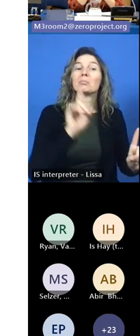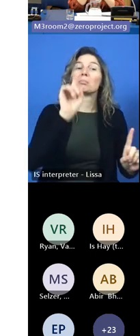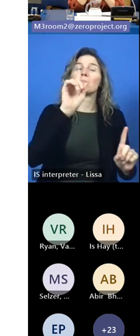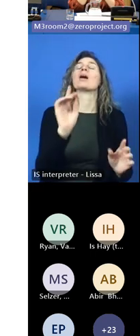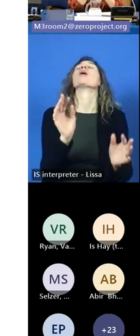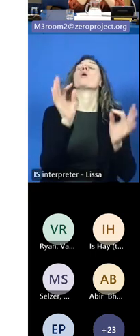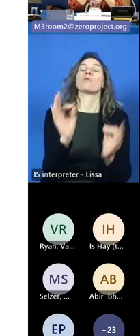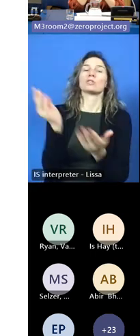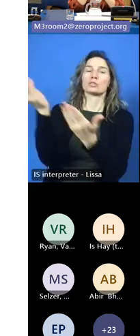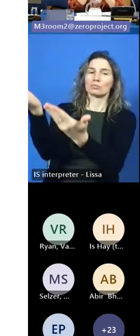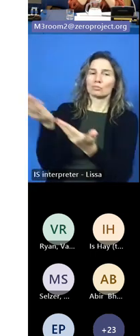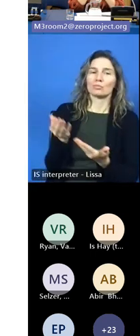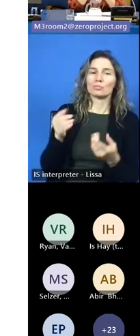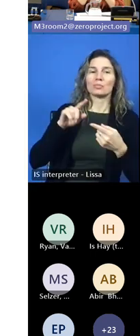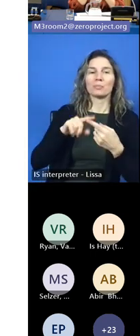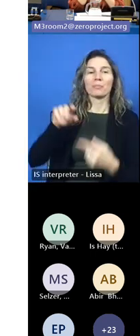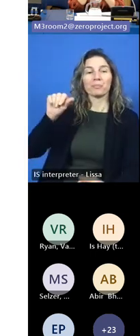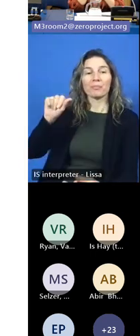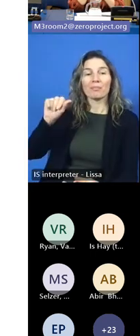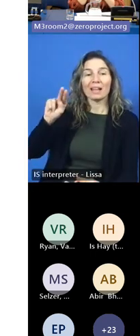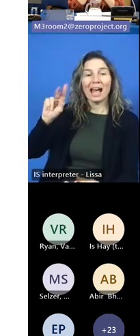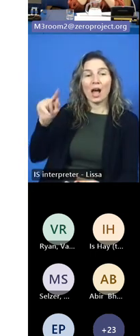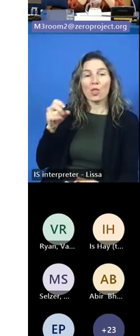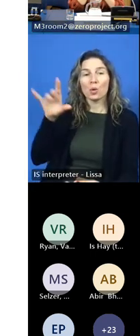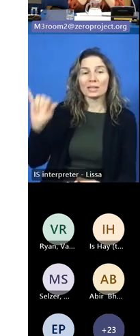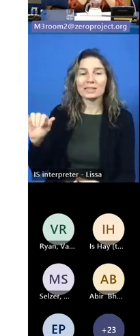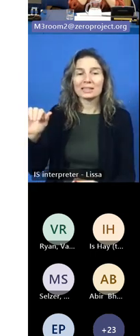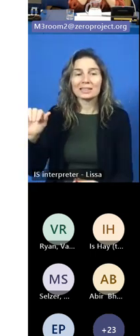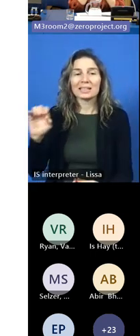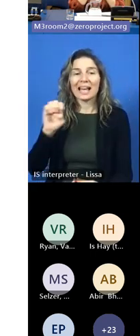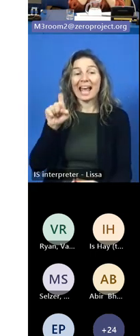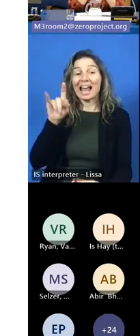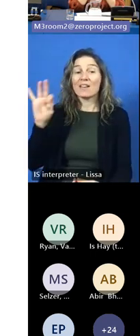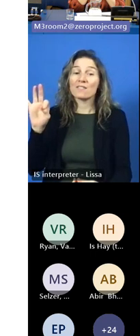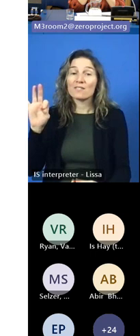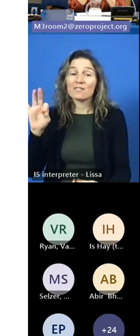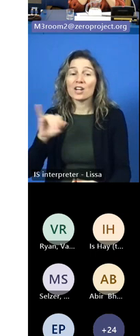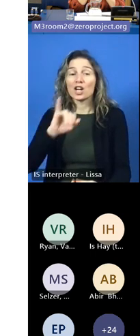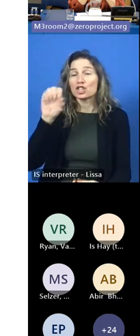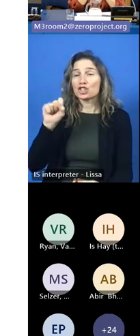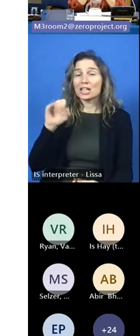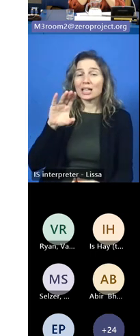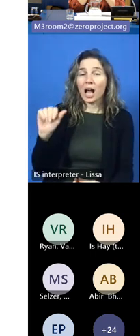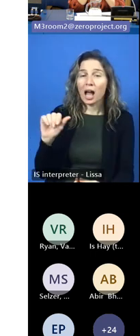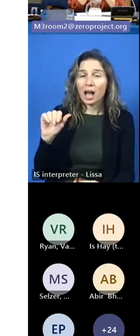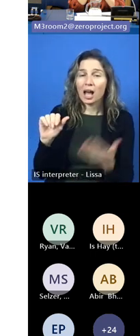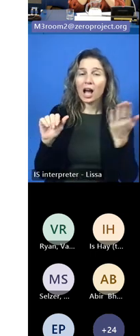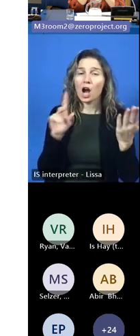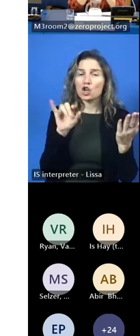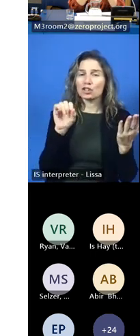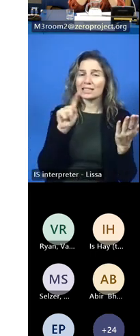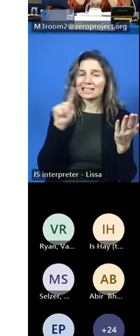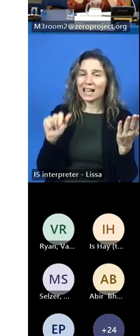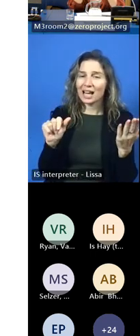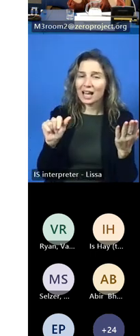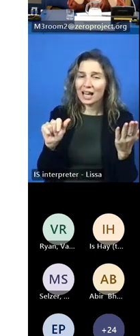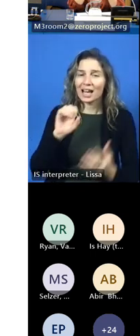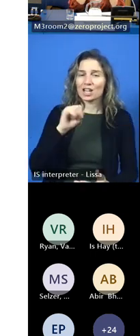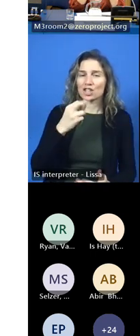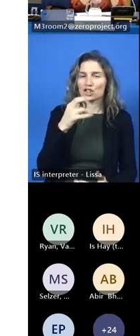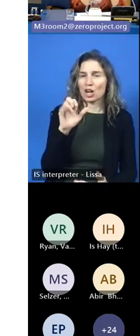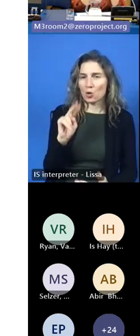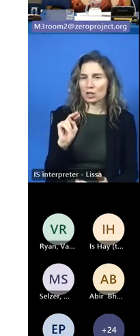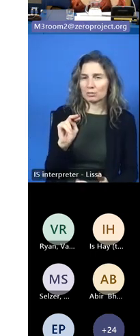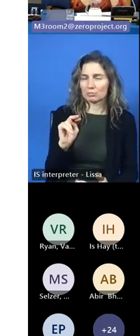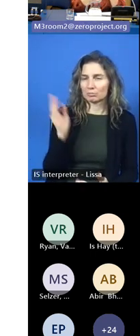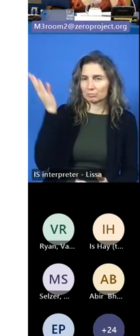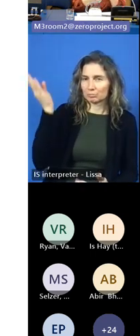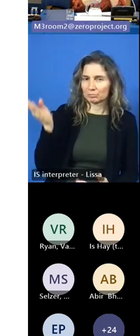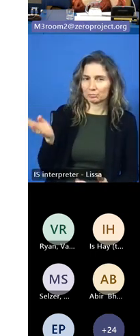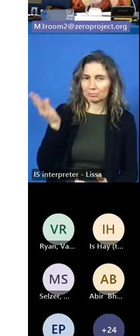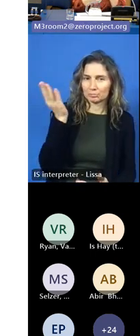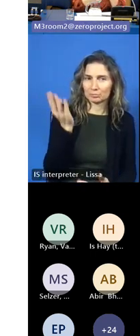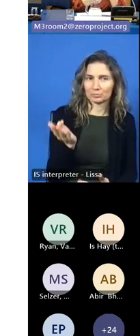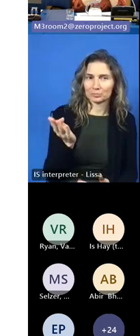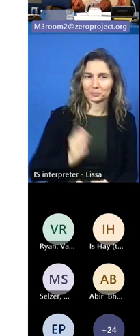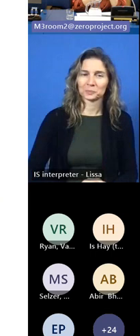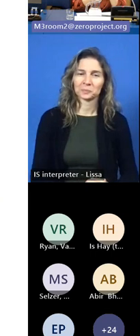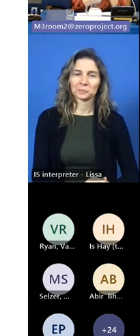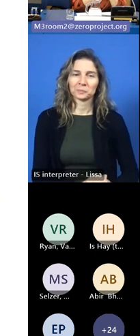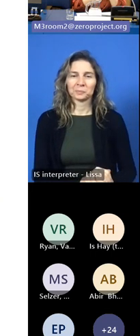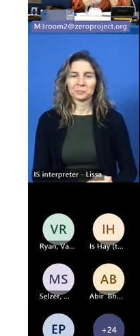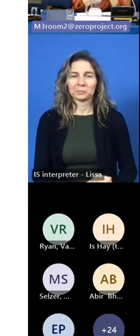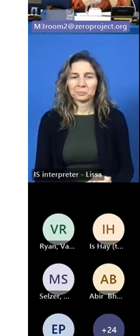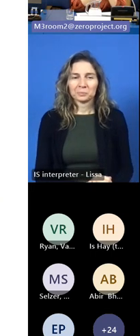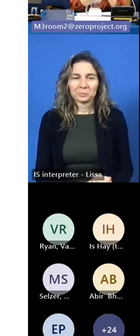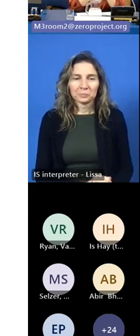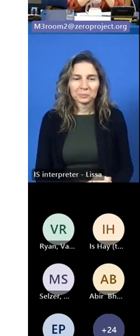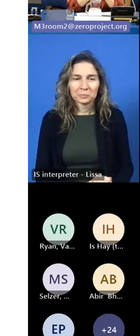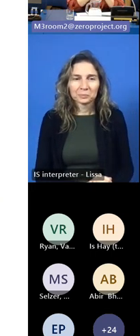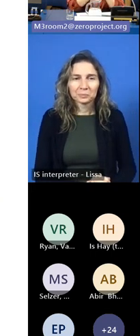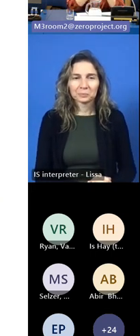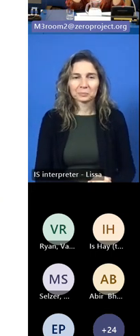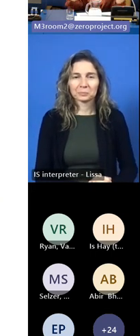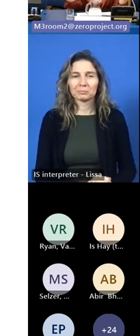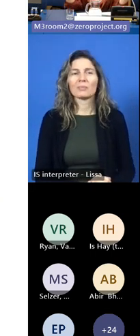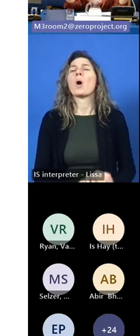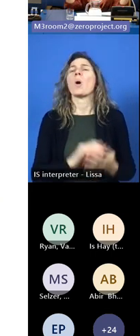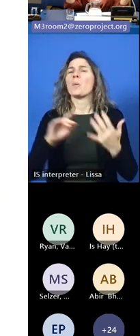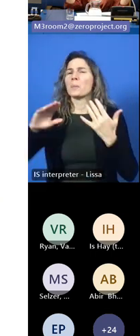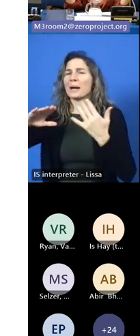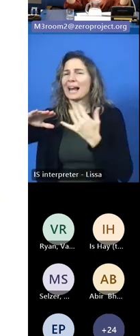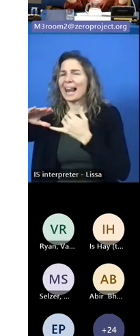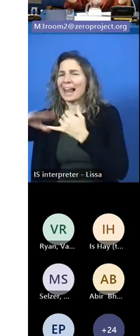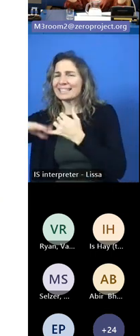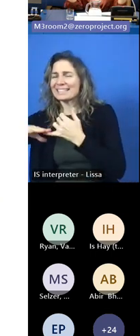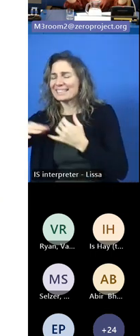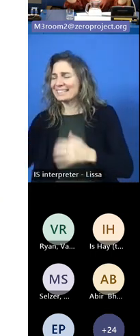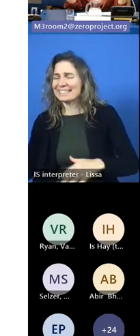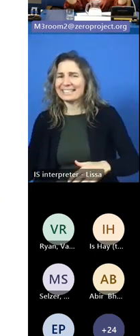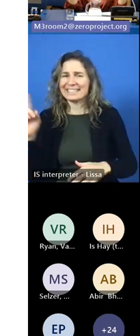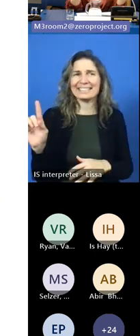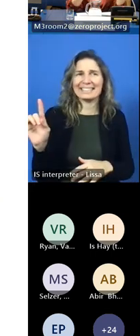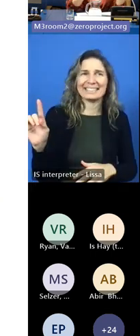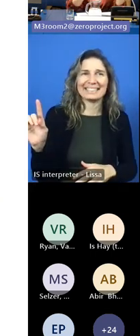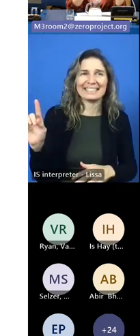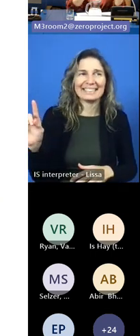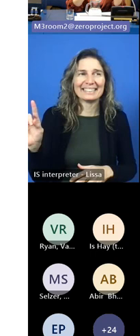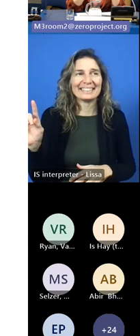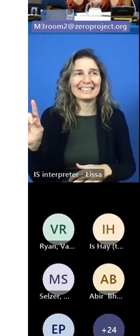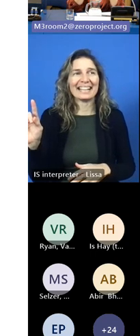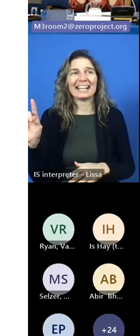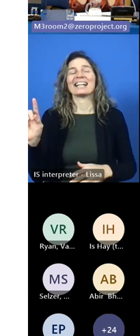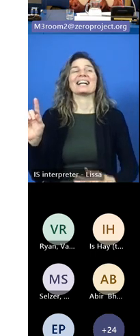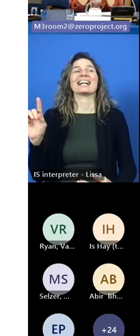Antony Helenraj Selvaraj, Elif Cansu Gayretli, Maryna Saprykina, and Kriszta Zsiday. I'm hoping